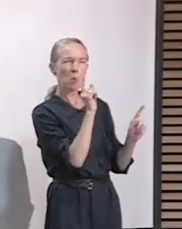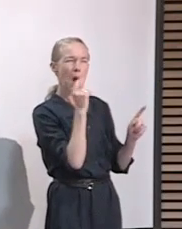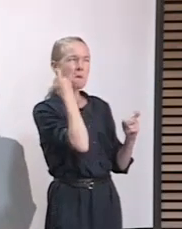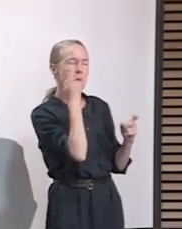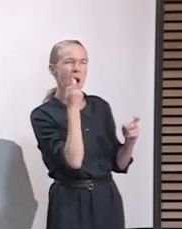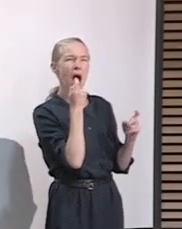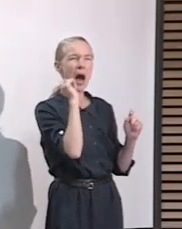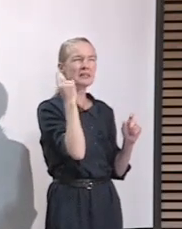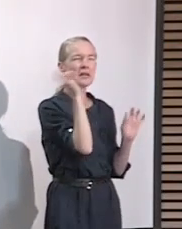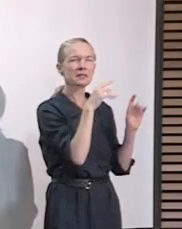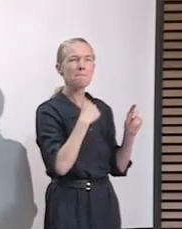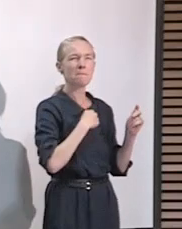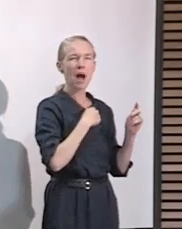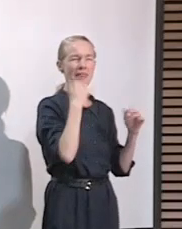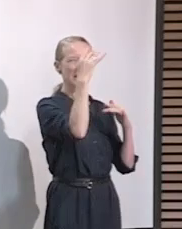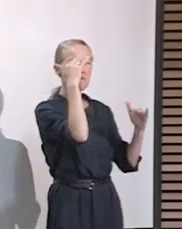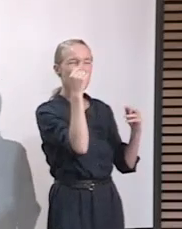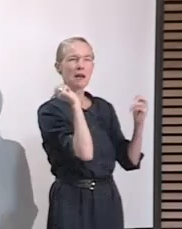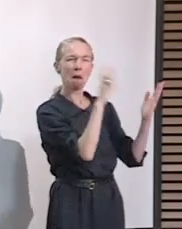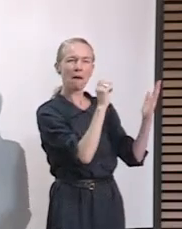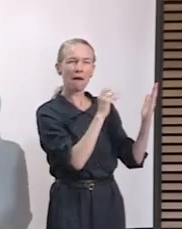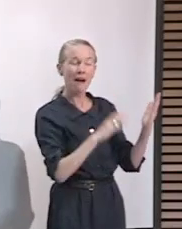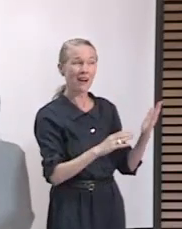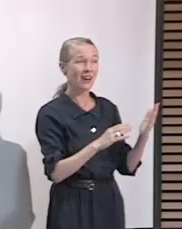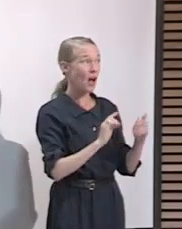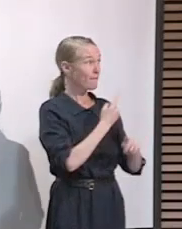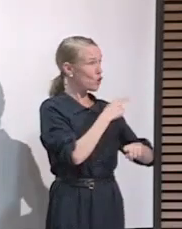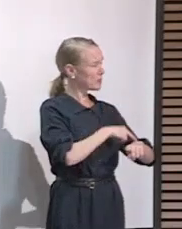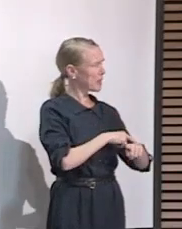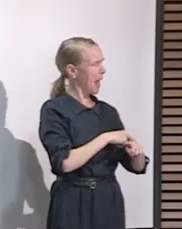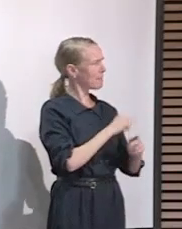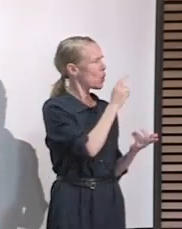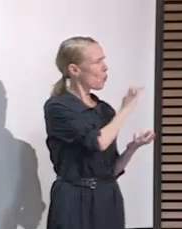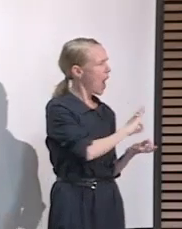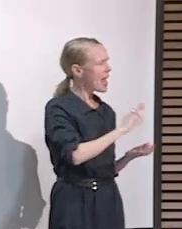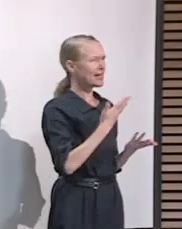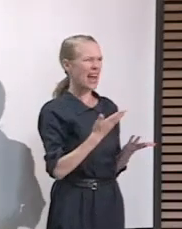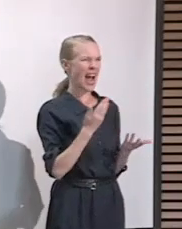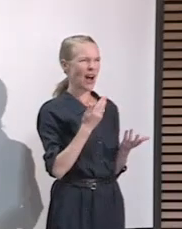I guess speculative social media coverage around this